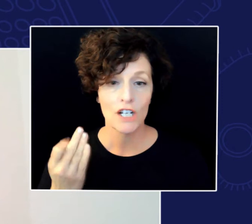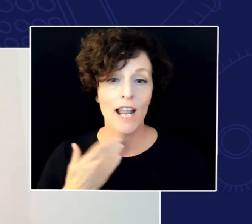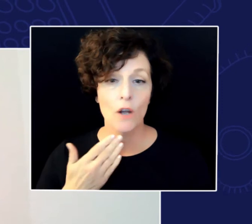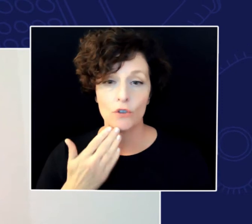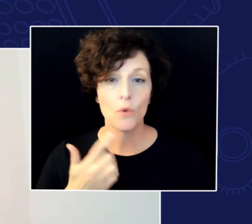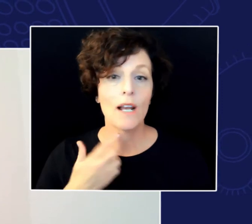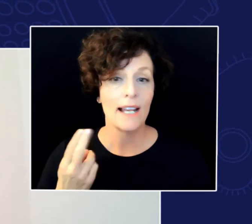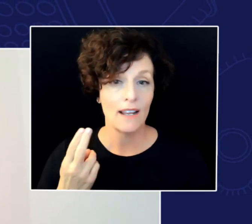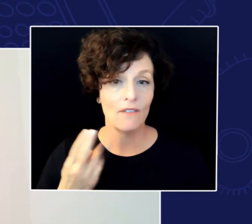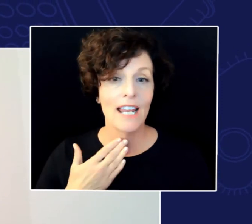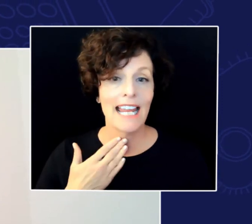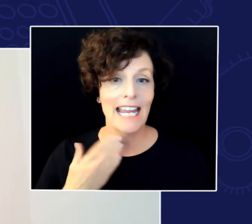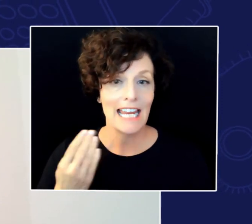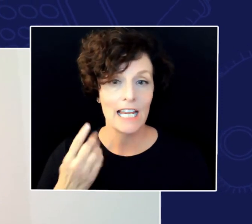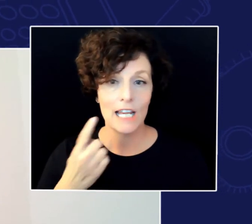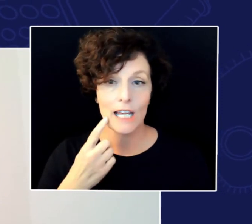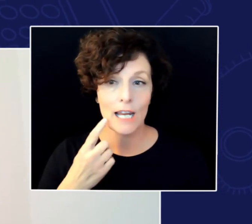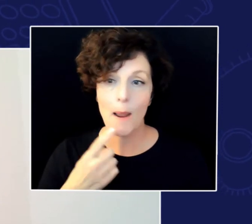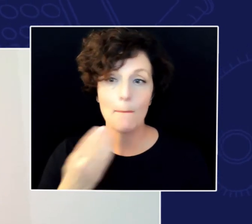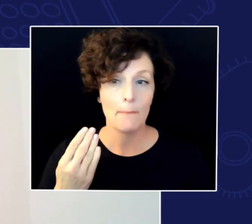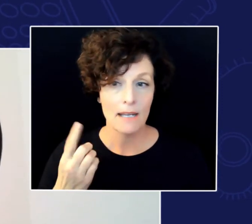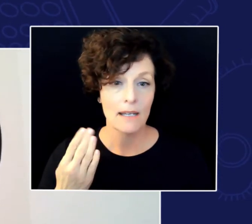how to live independently,